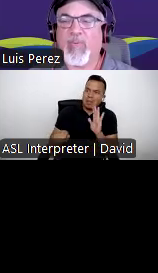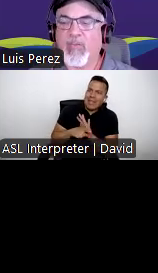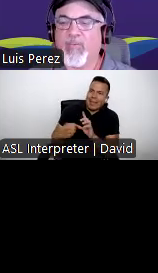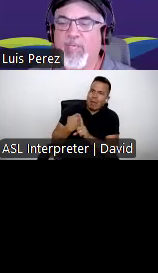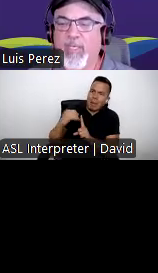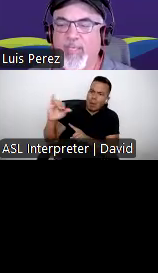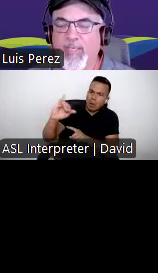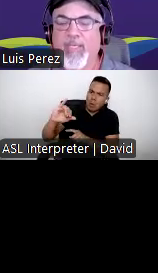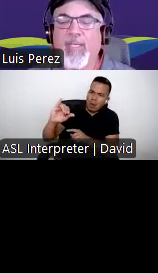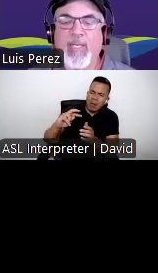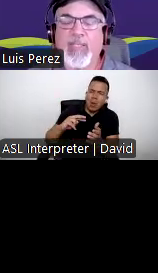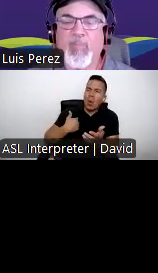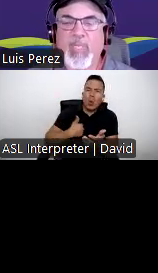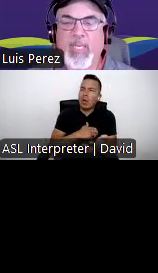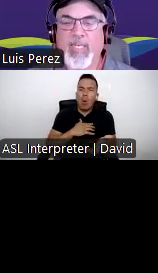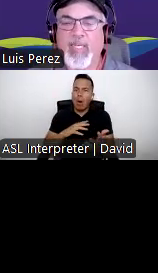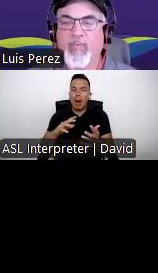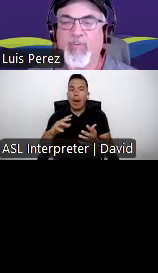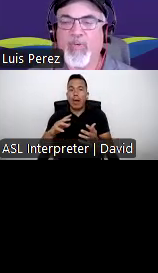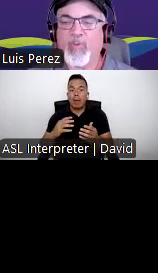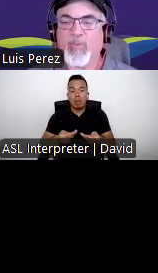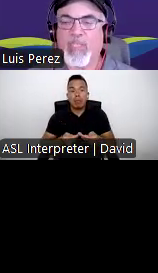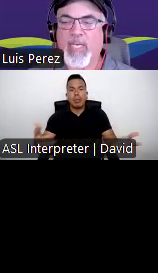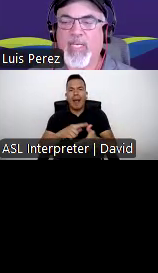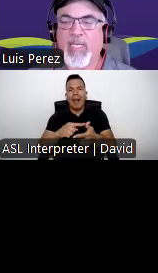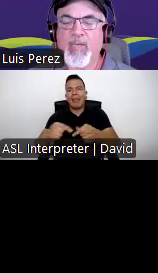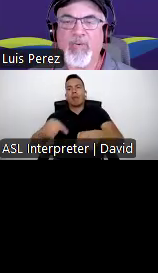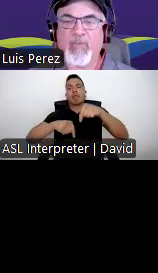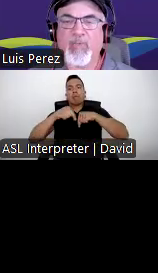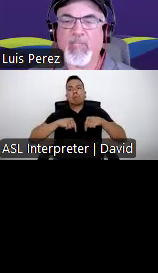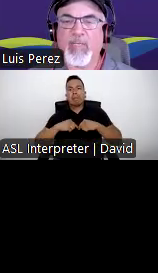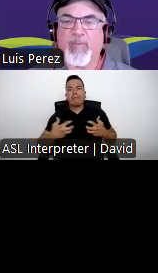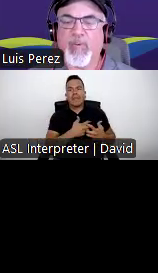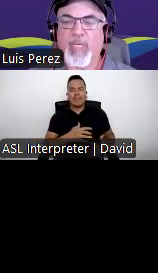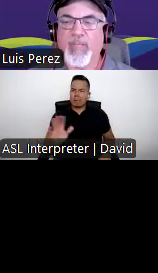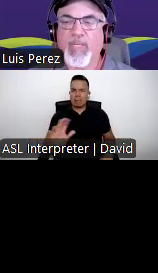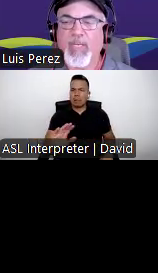retrofit. And that's a big idea of universal design and Universal Design for Learning,